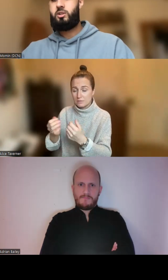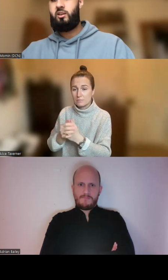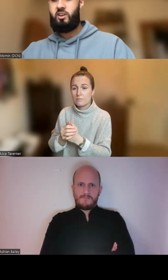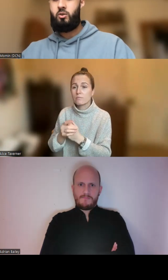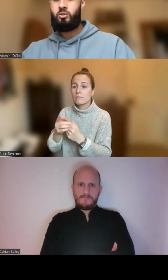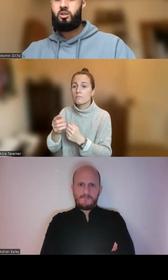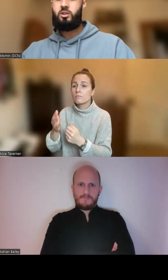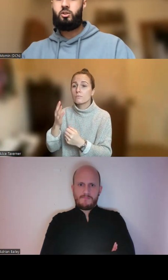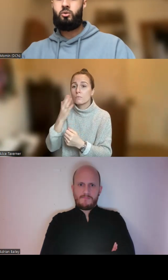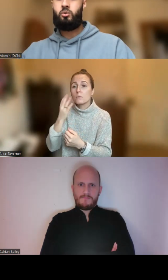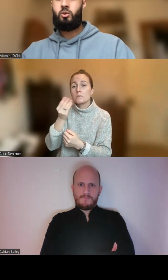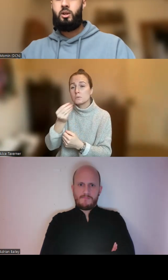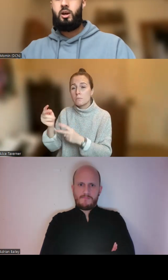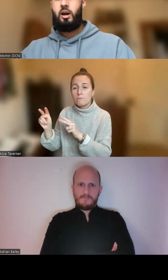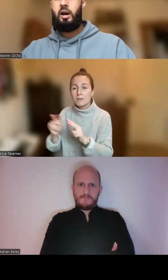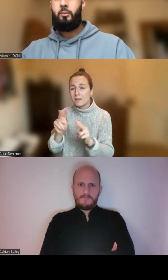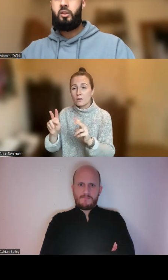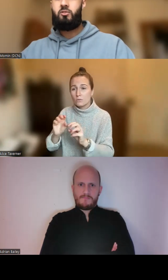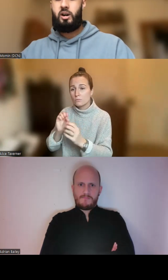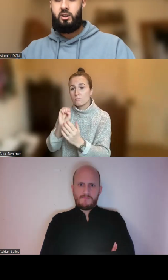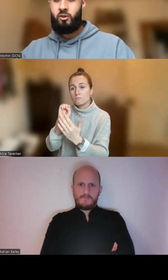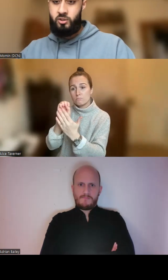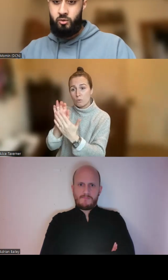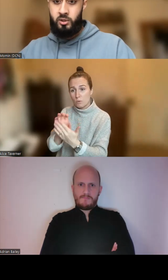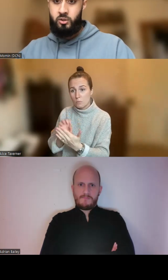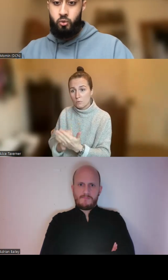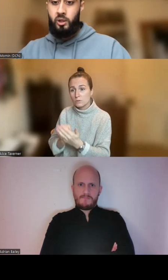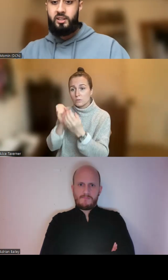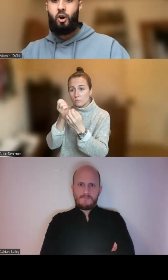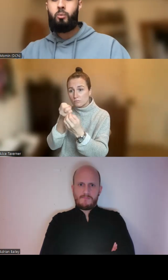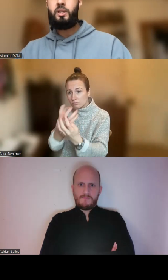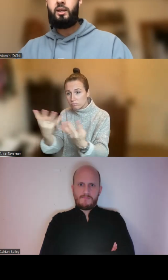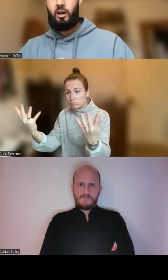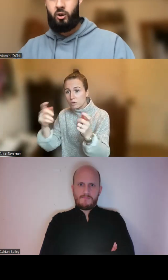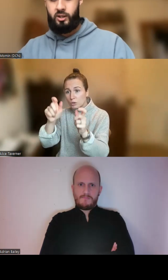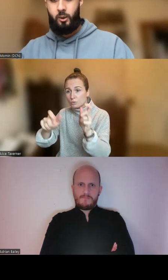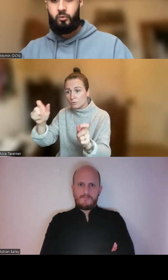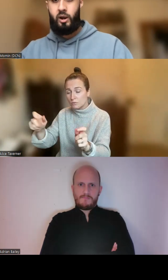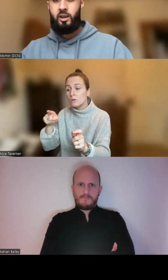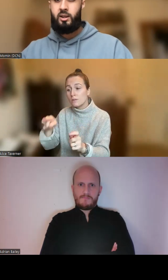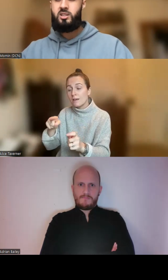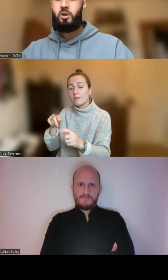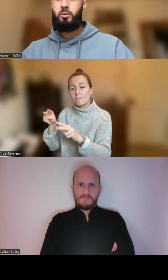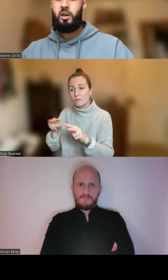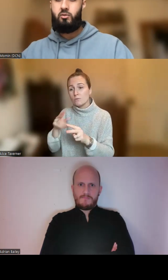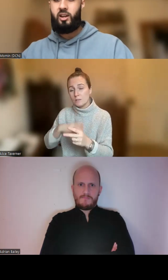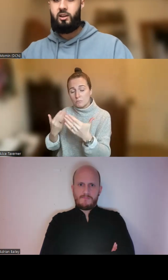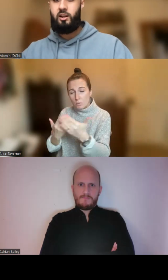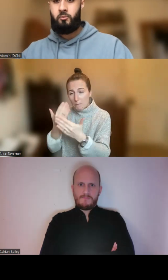certain videos to a variety of consumers, you will need to update that content and it needs to be updated regularly,